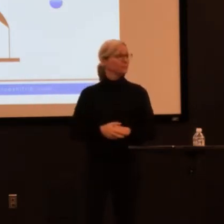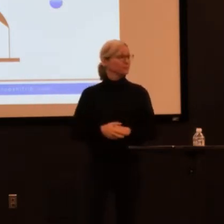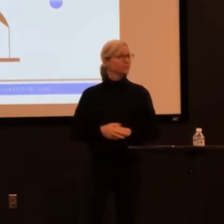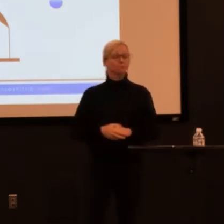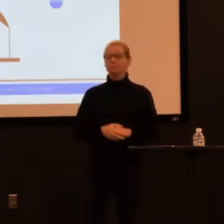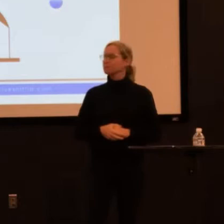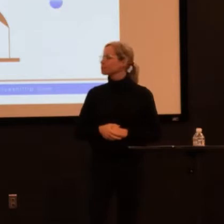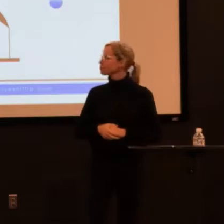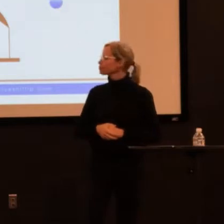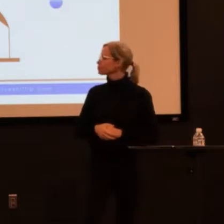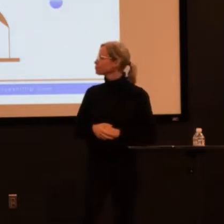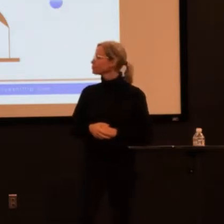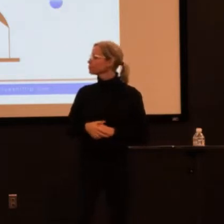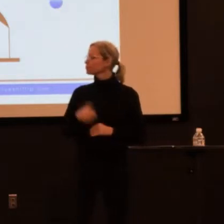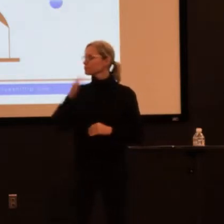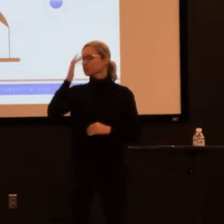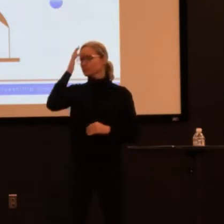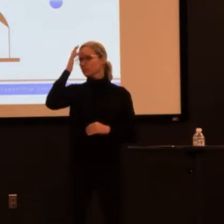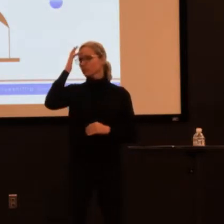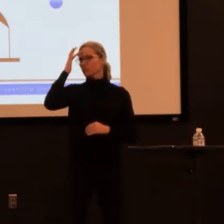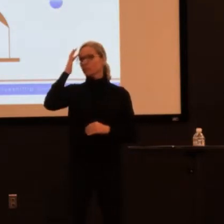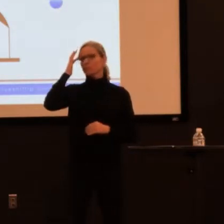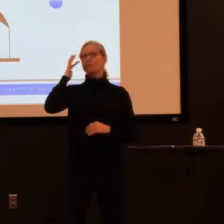In that sense, it's very much like a copyright.